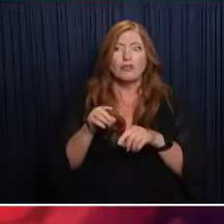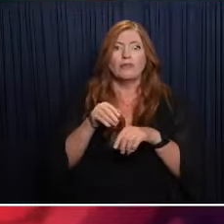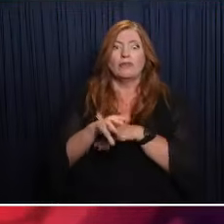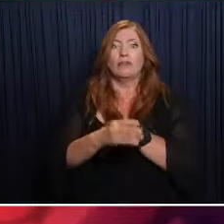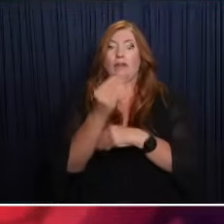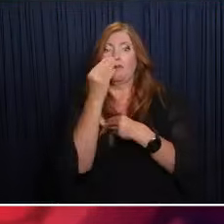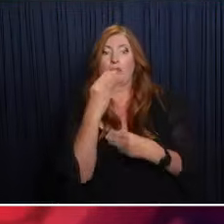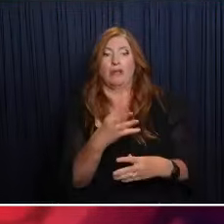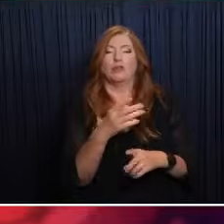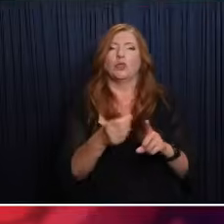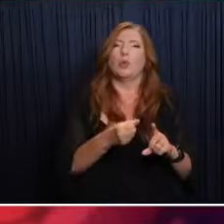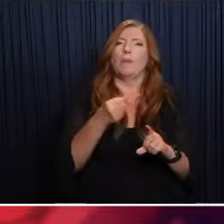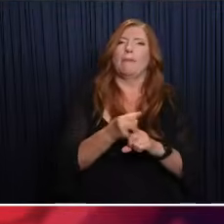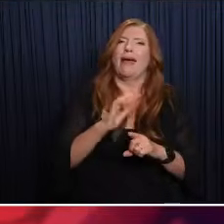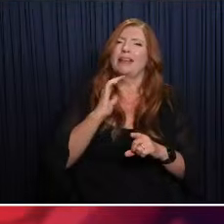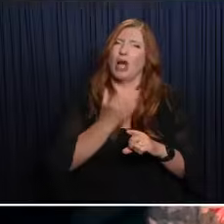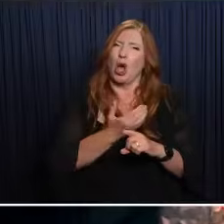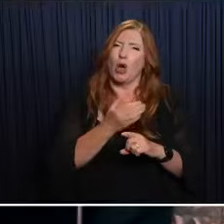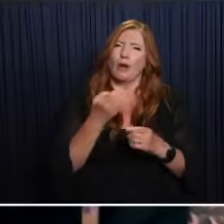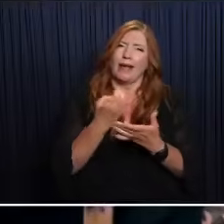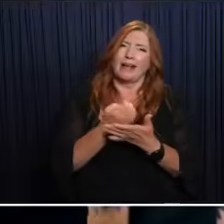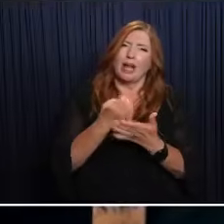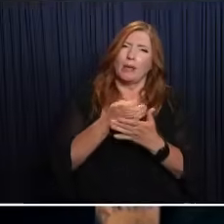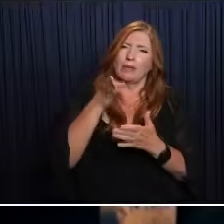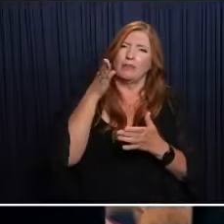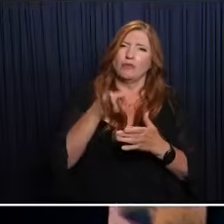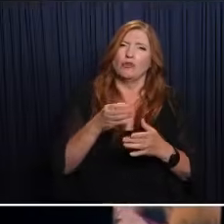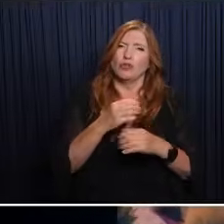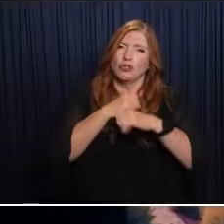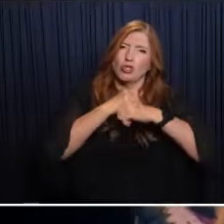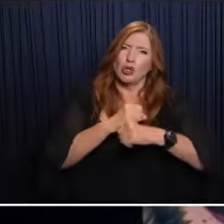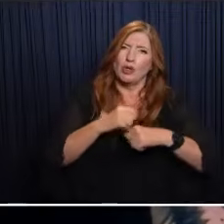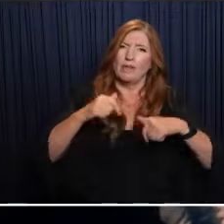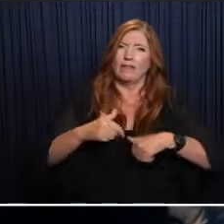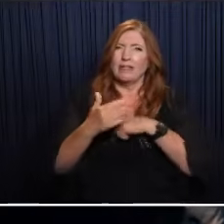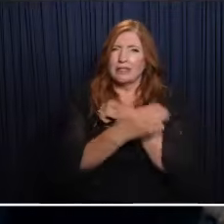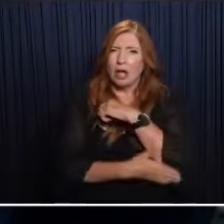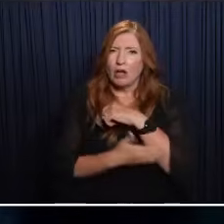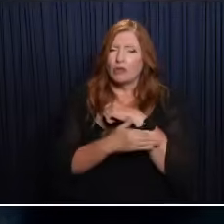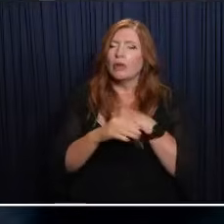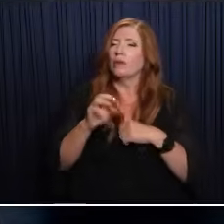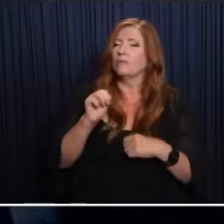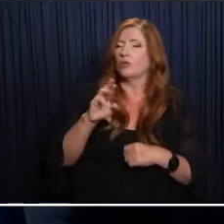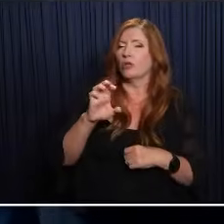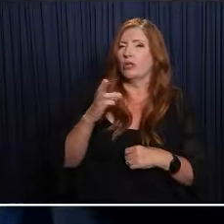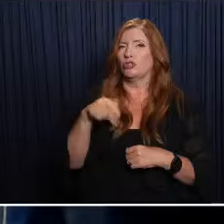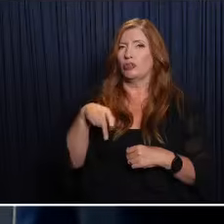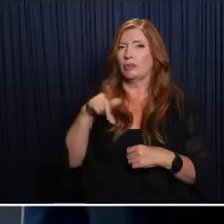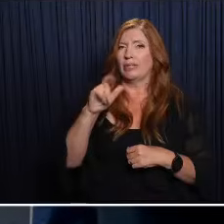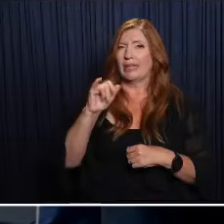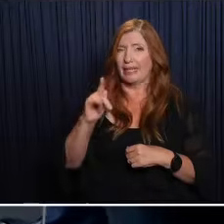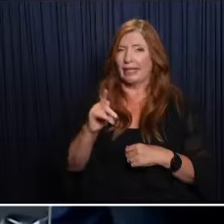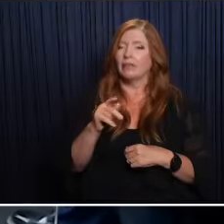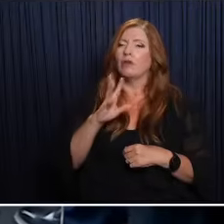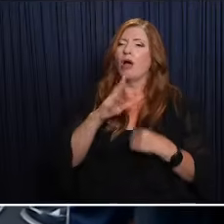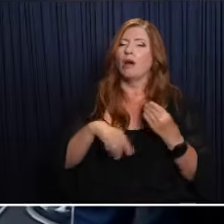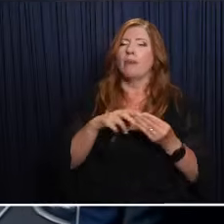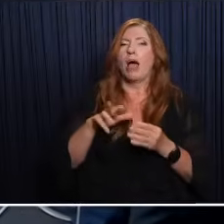INFORMATION THEY ARE SPEWING INTO OUR SOCIAL MEDIA TO IMPACT OUR ECONOMIC FUTURE AND THE SECURITY OF THIS COUNTRY.